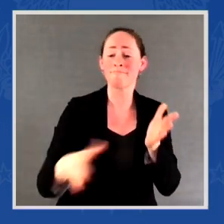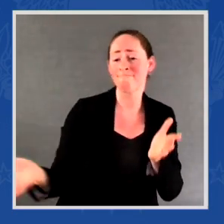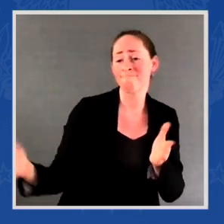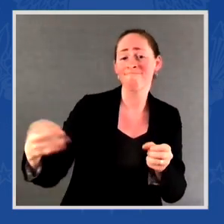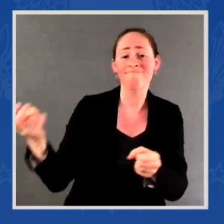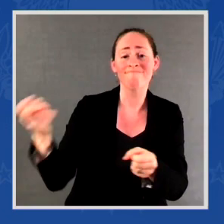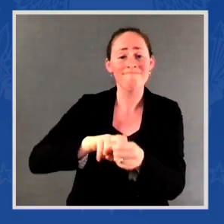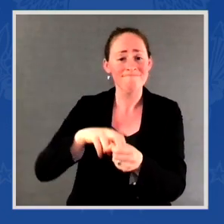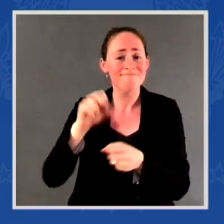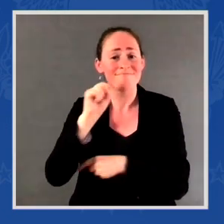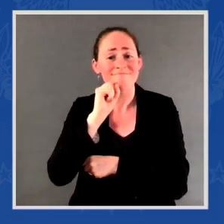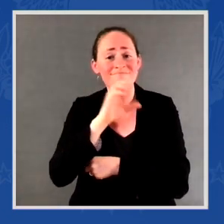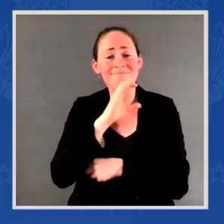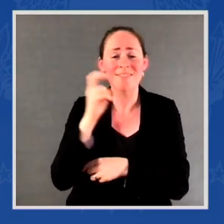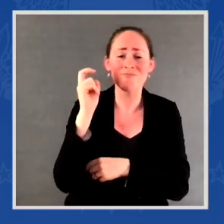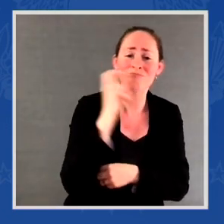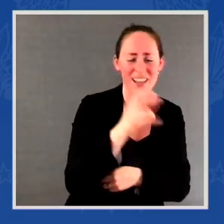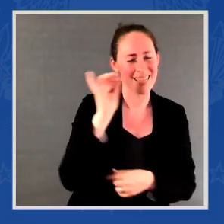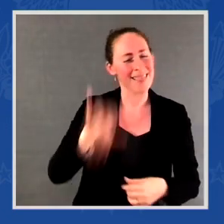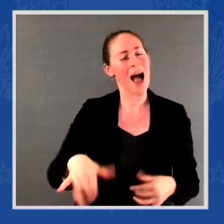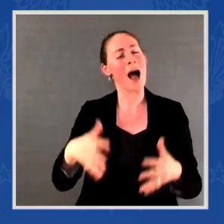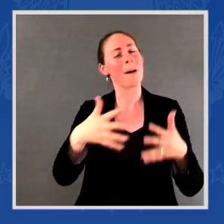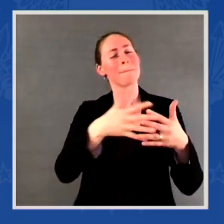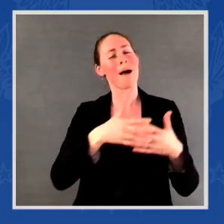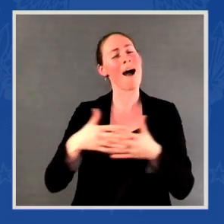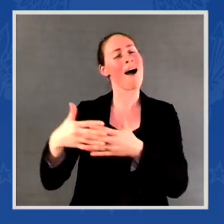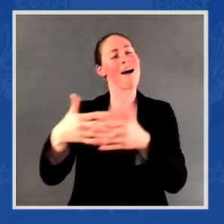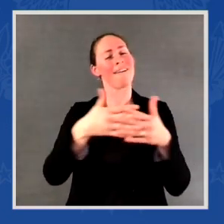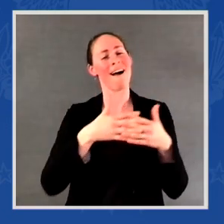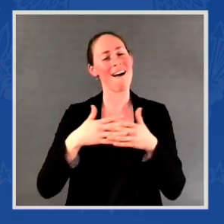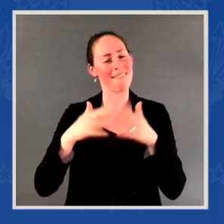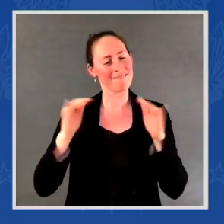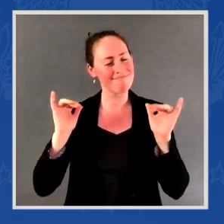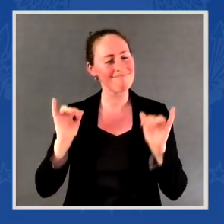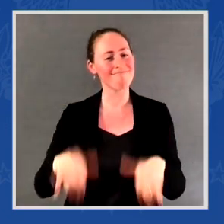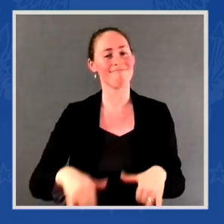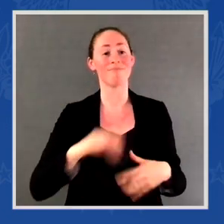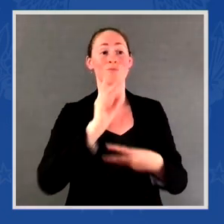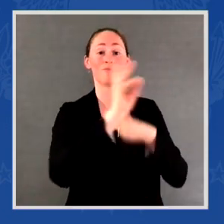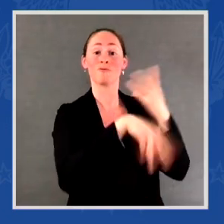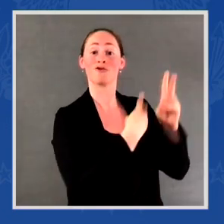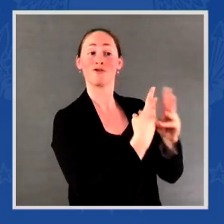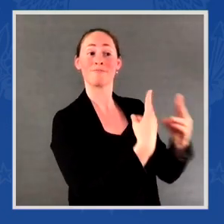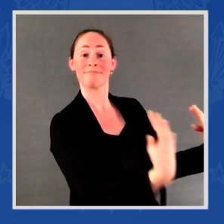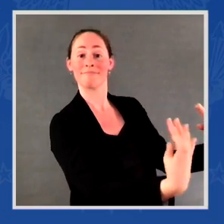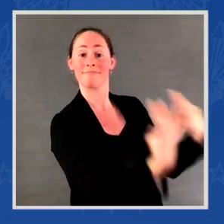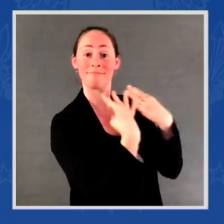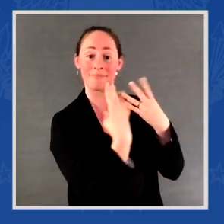That's what the rest of world is looking at: Are we what we advertise ourselves to be? It's because of people like you,